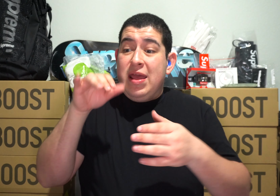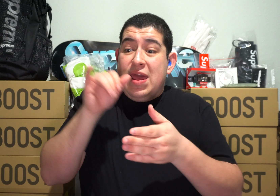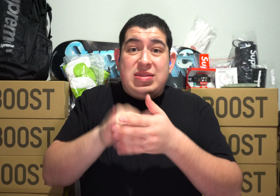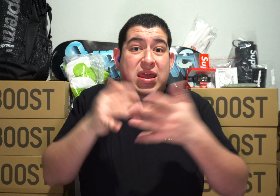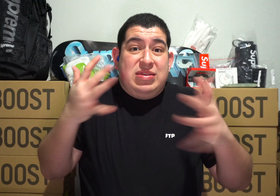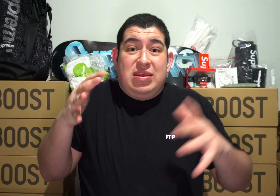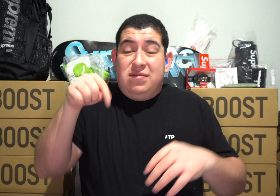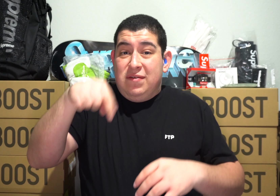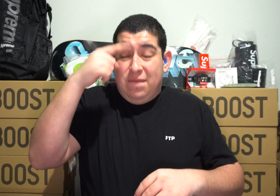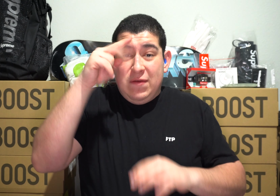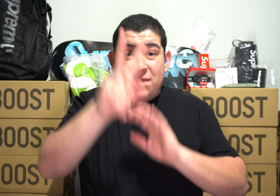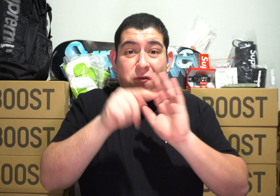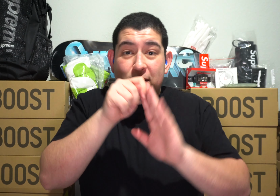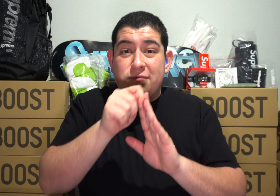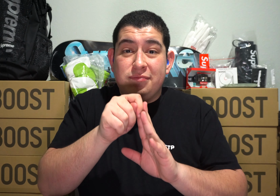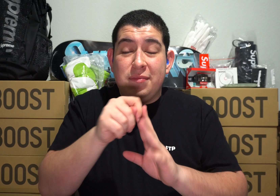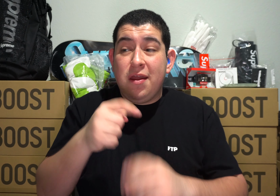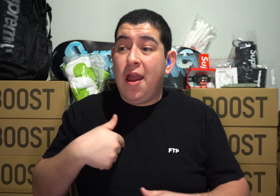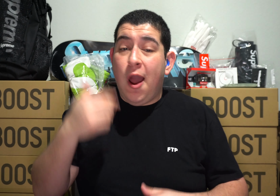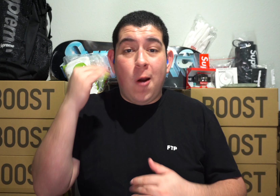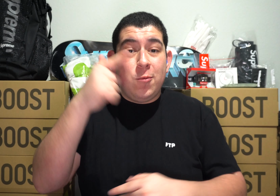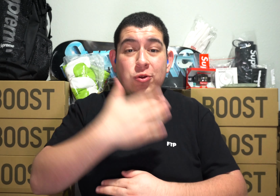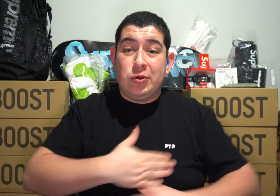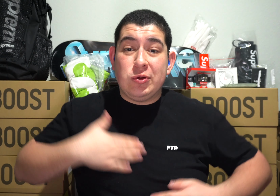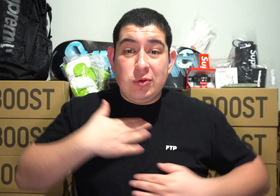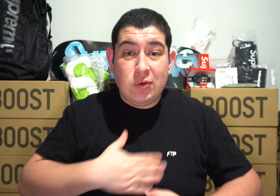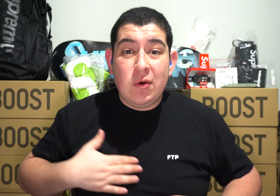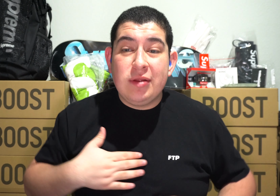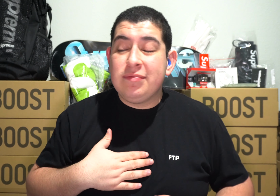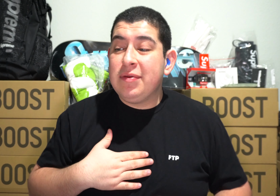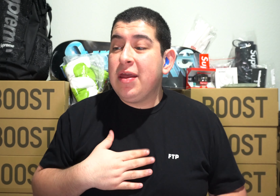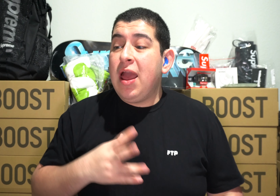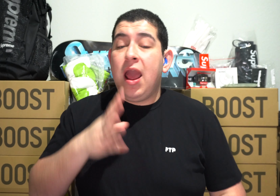That is it for the video! I know you guys enjoyed this video!